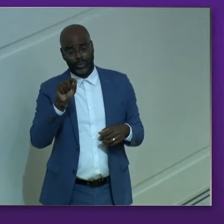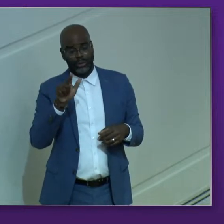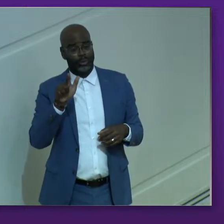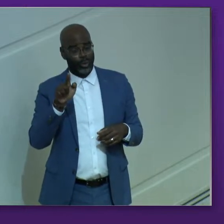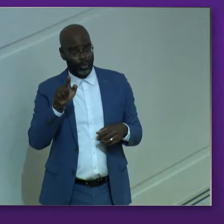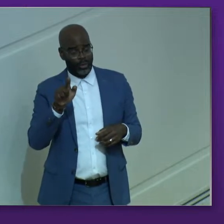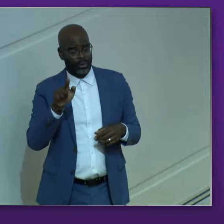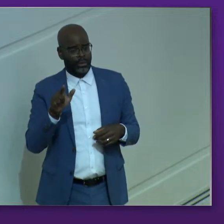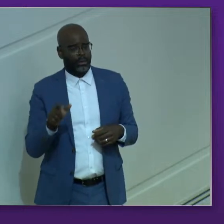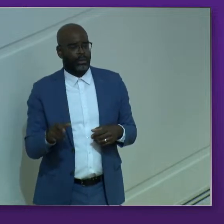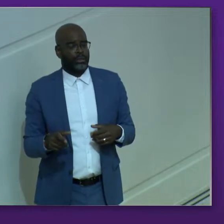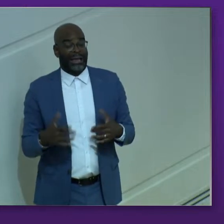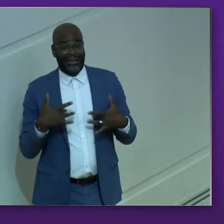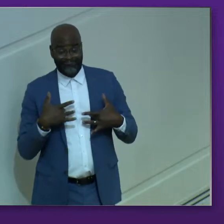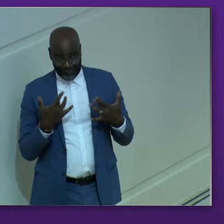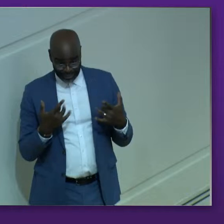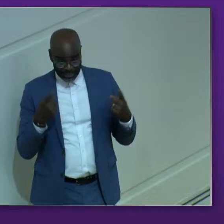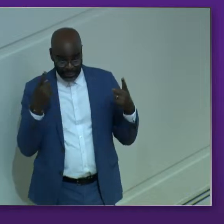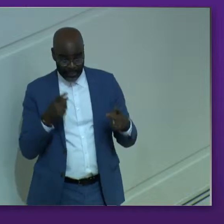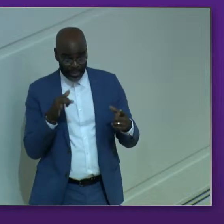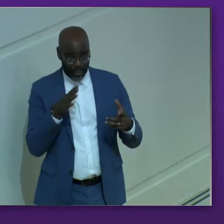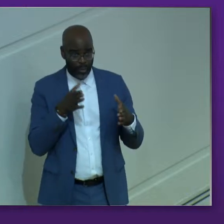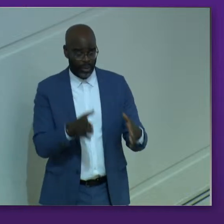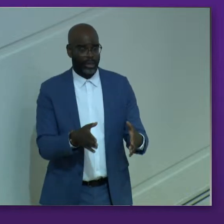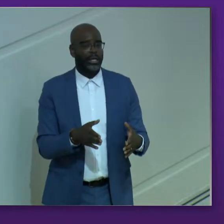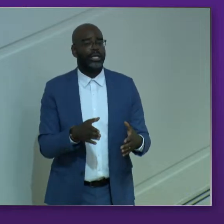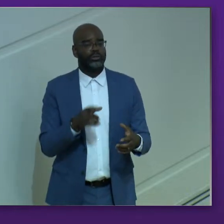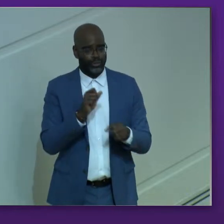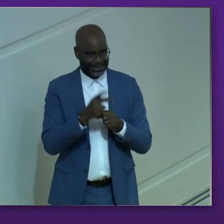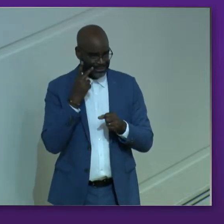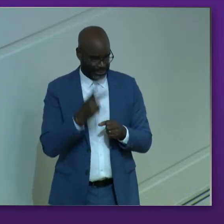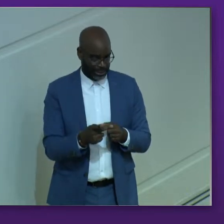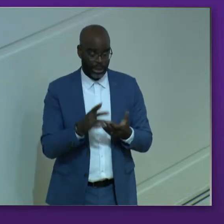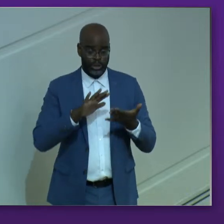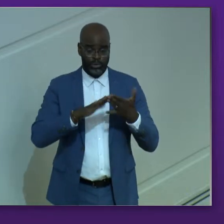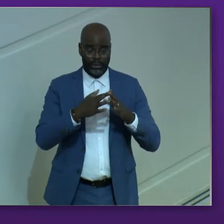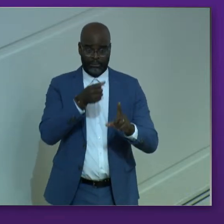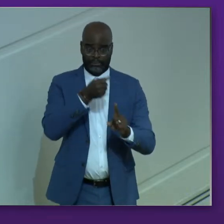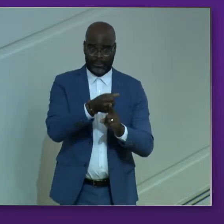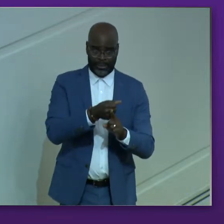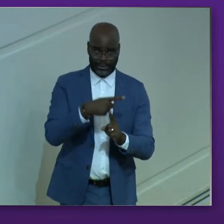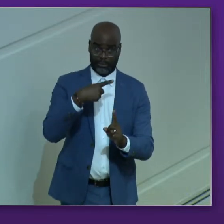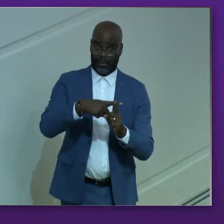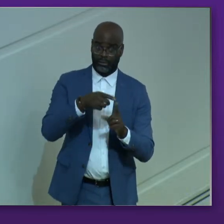[LISTING NAMES] WHO LIKE. [LISTING NAMES] WAS PRESENT IN THE CAPITAL EVENTS LIKE THESE